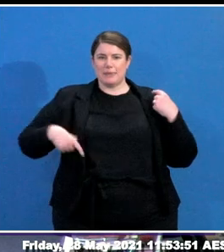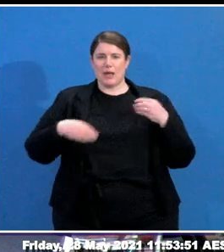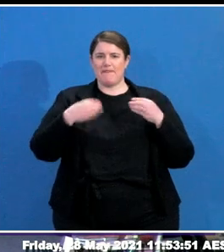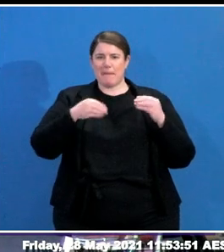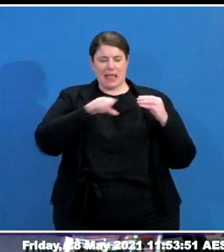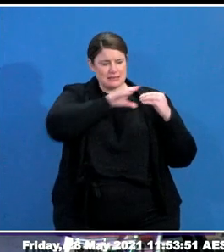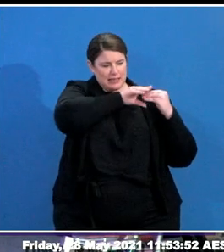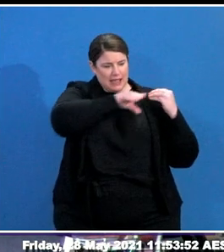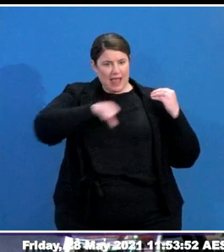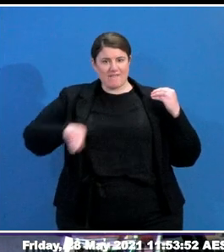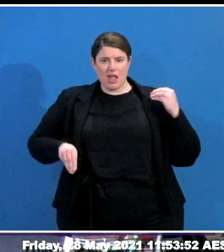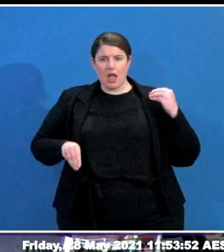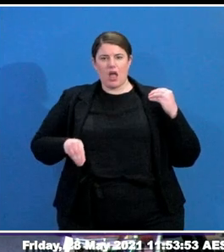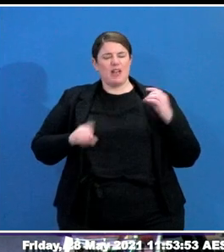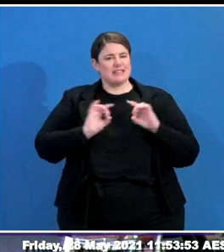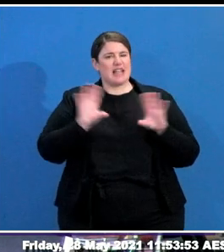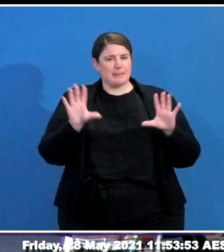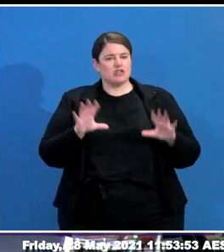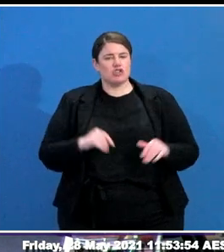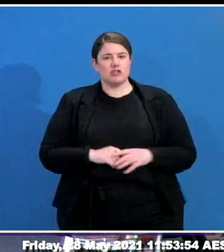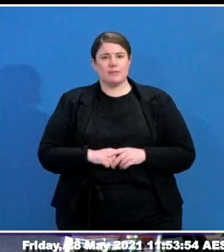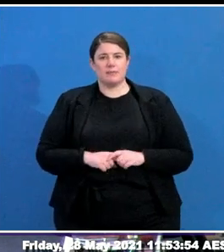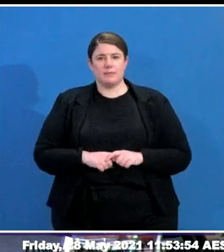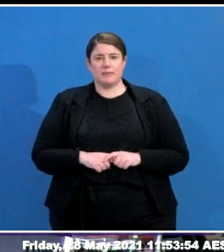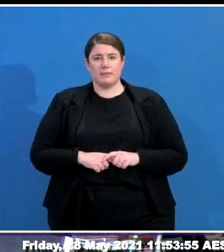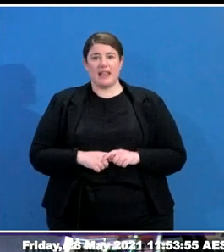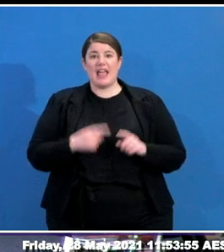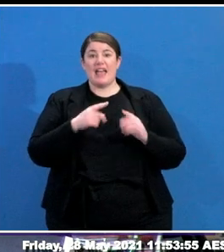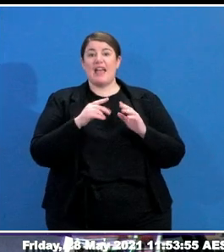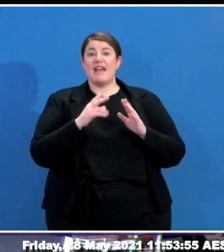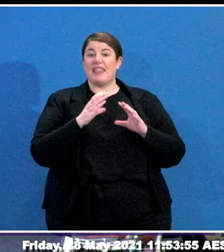but also the lining of the van itself can come out.